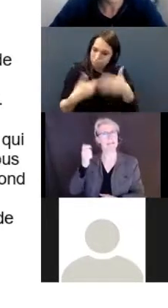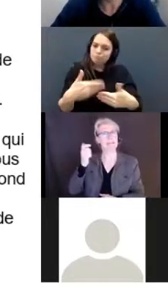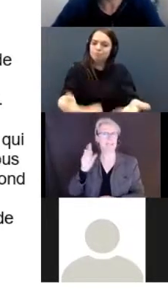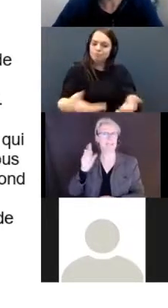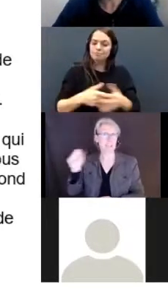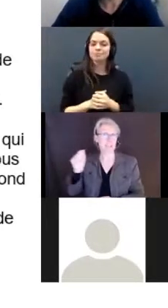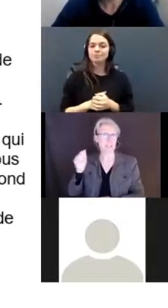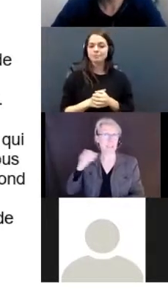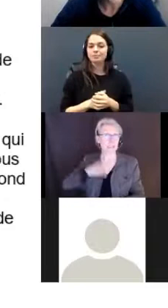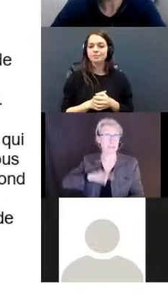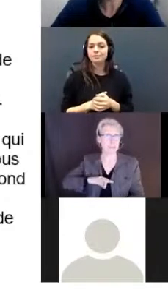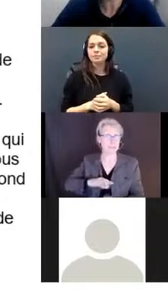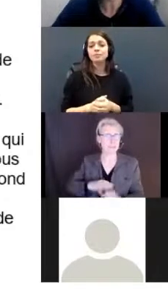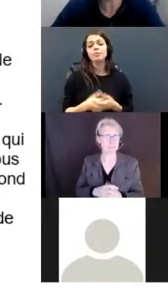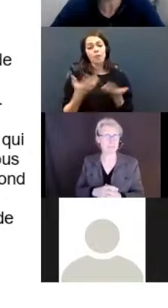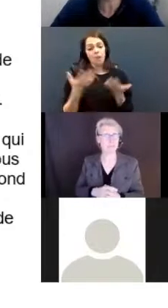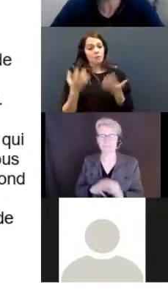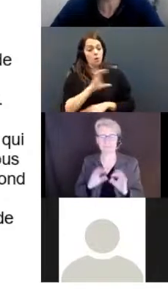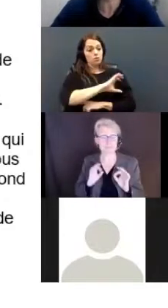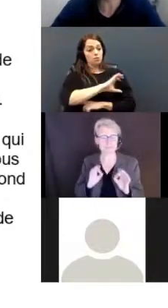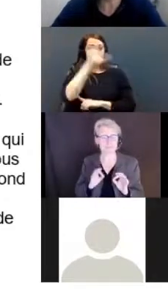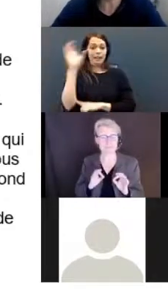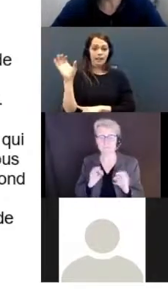okay how are we doing with the breakouts are we almost ready